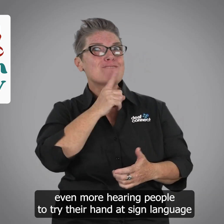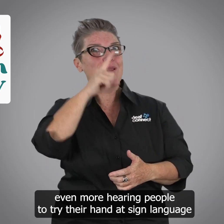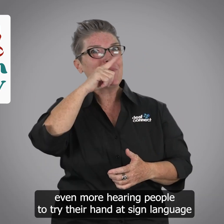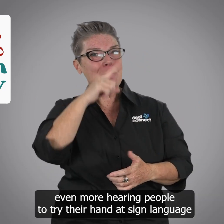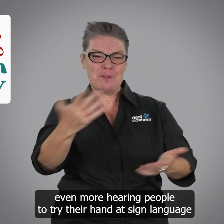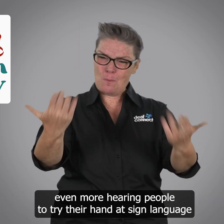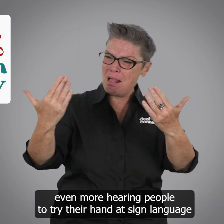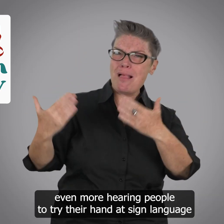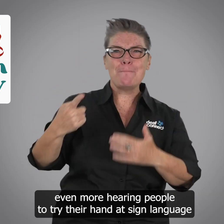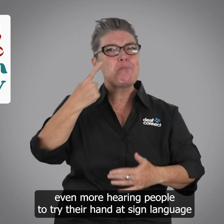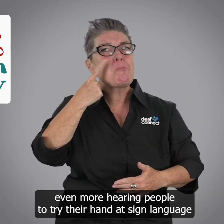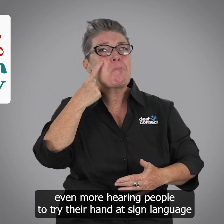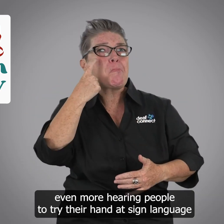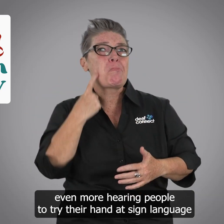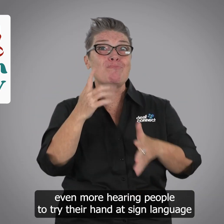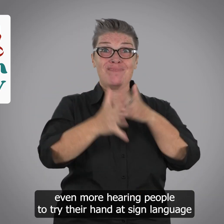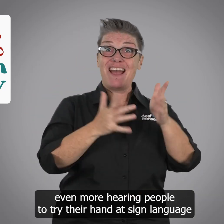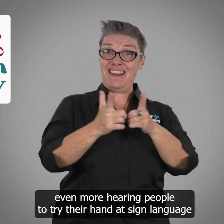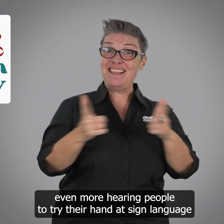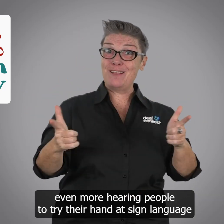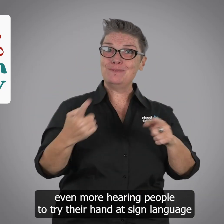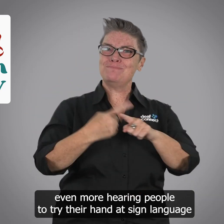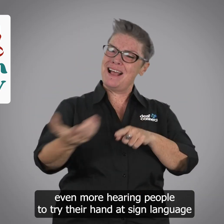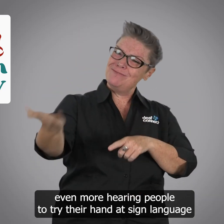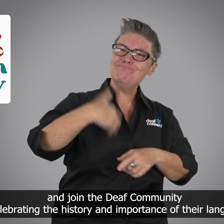even more hearing people to try their hand at sign language